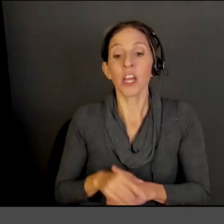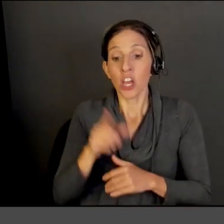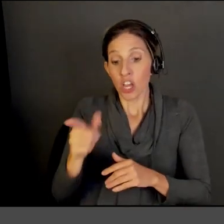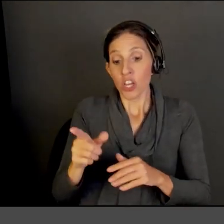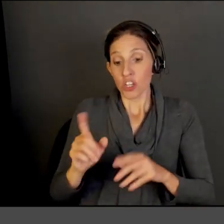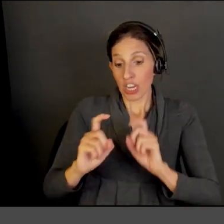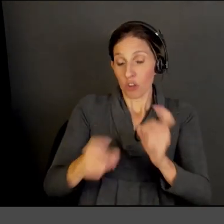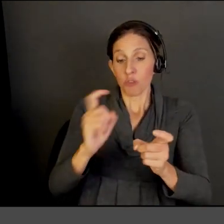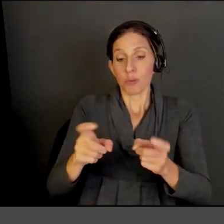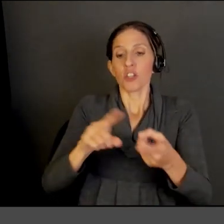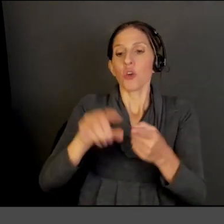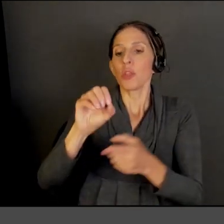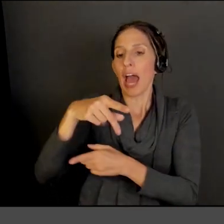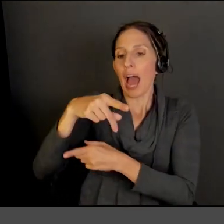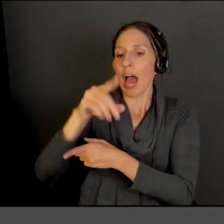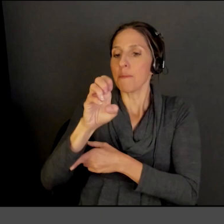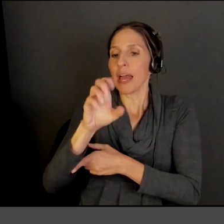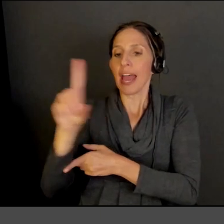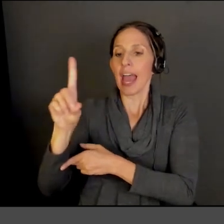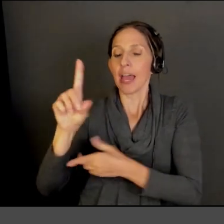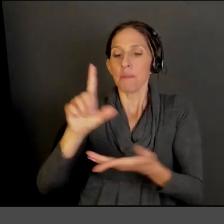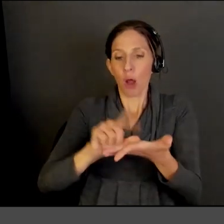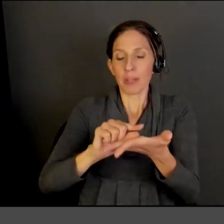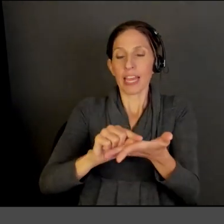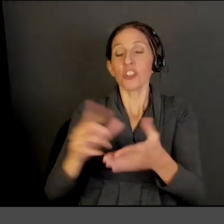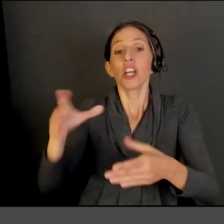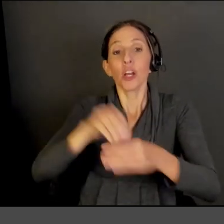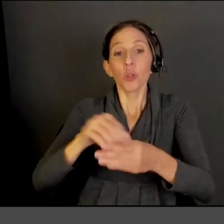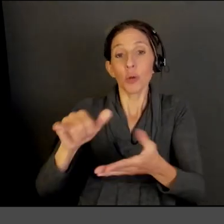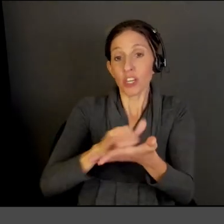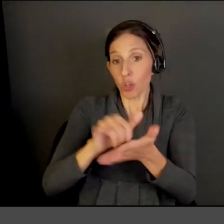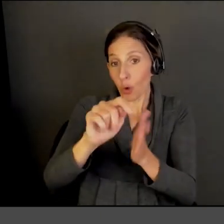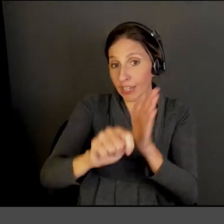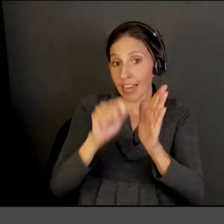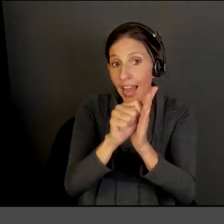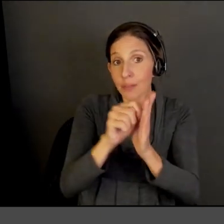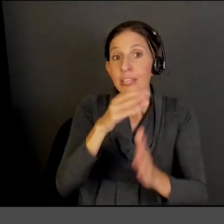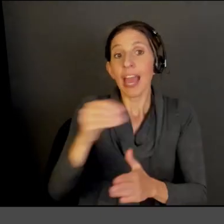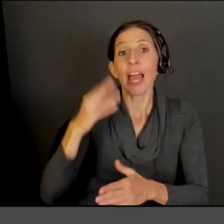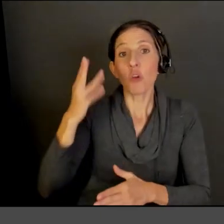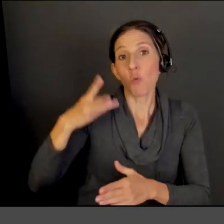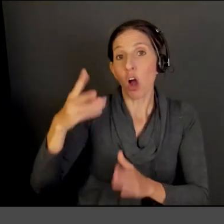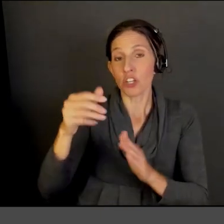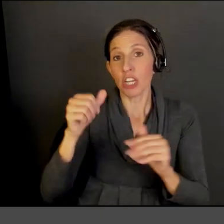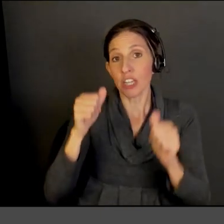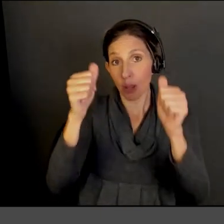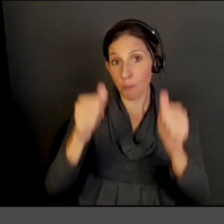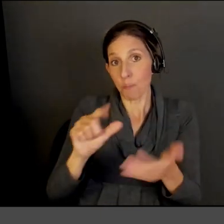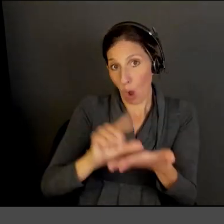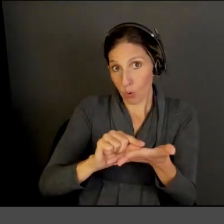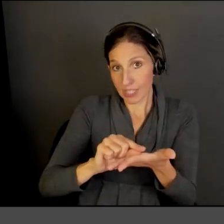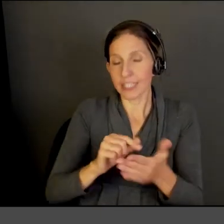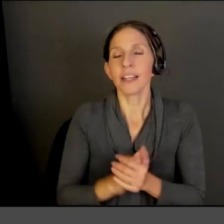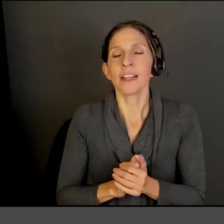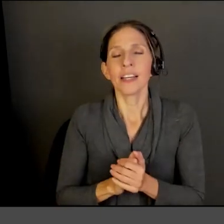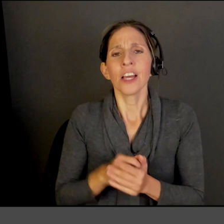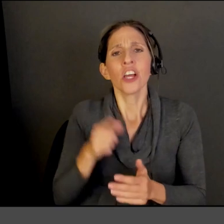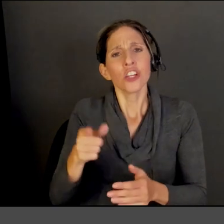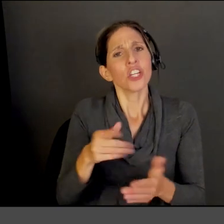INCLUDING THE NEW YORK TIMES AND THE WASHINGTON POST AND IS A REGULARLY FEATURED VOICE IN DOCUMENTARIES AND TALK SHOWS